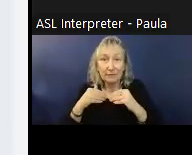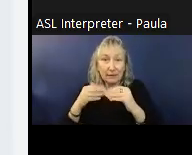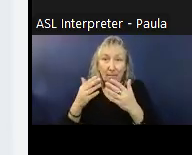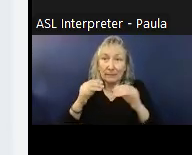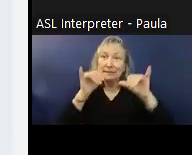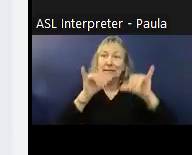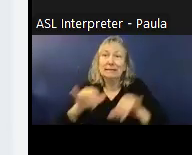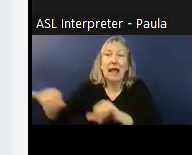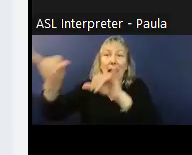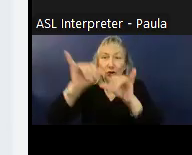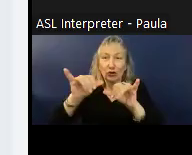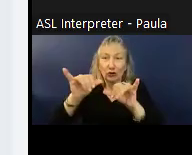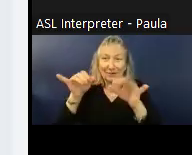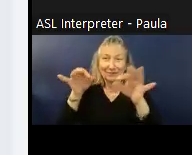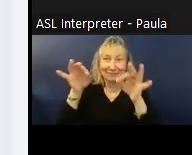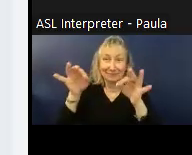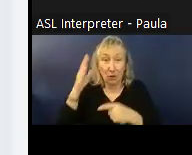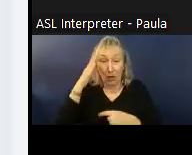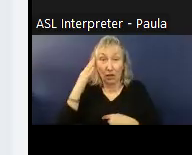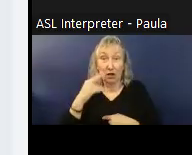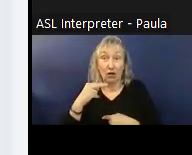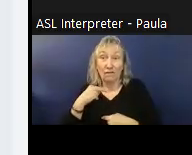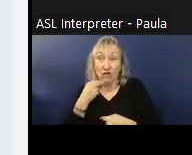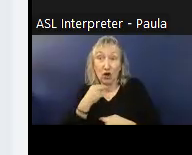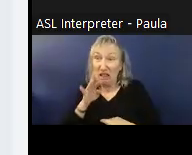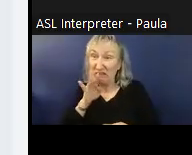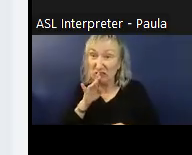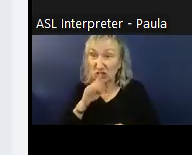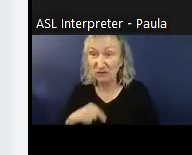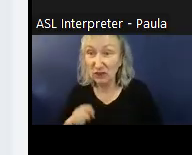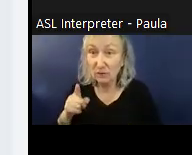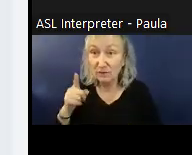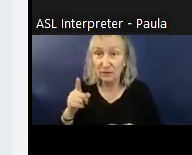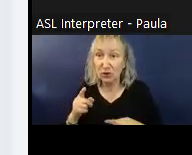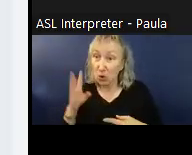So verbal and emotional abuse means threatening significant physical harm or